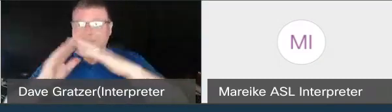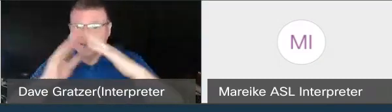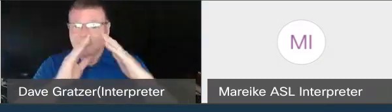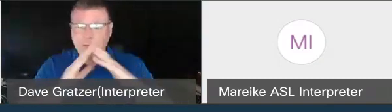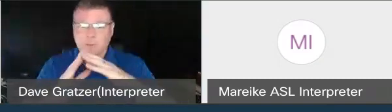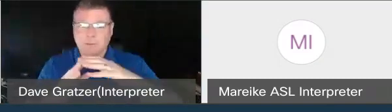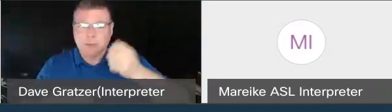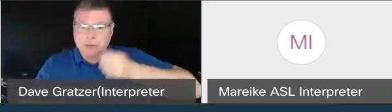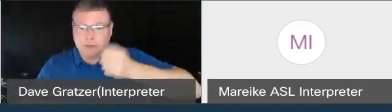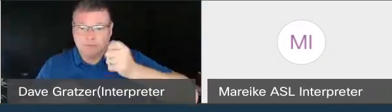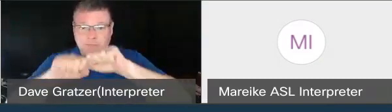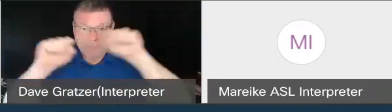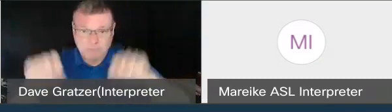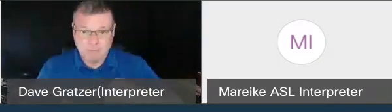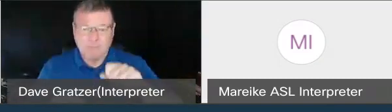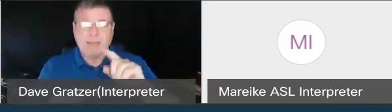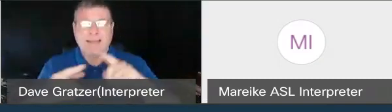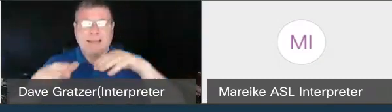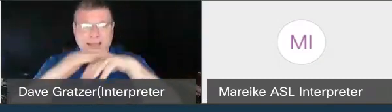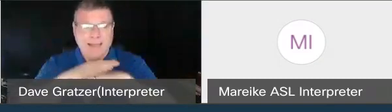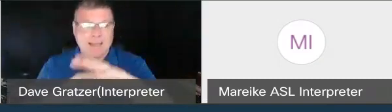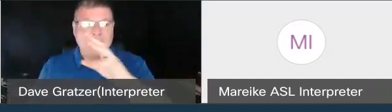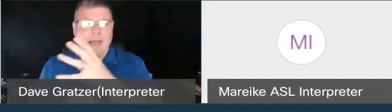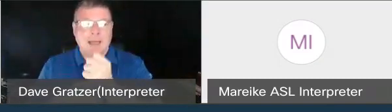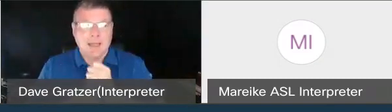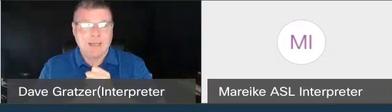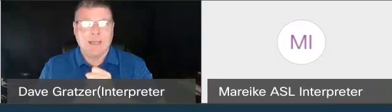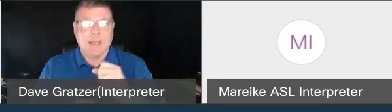to best aid individuals in entry and maintaining a drug- and alcohol-free life.